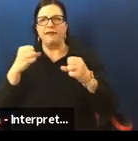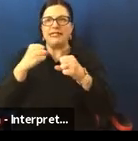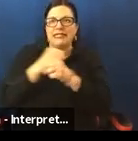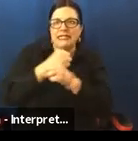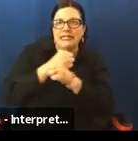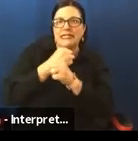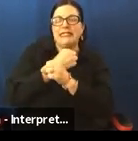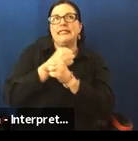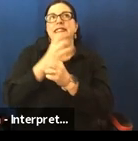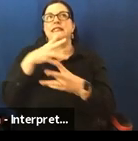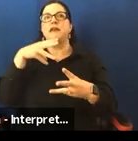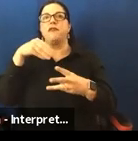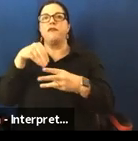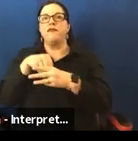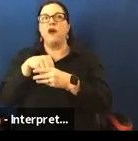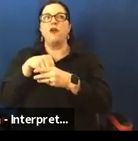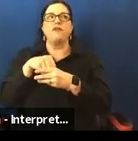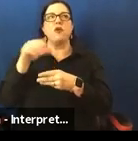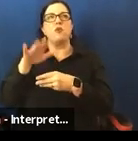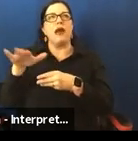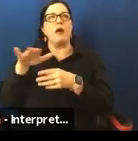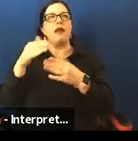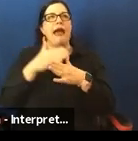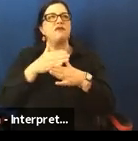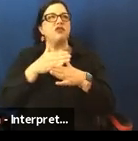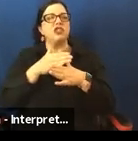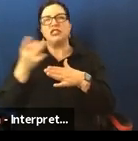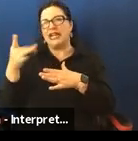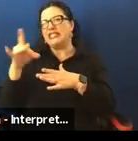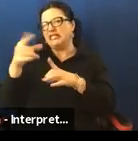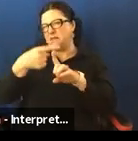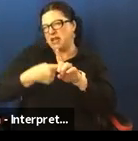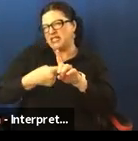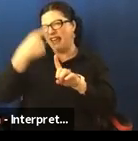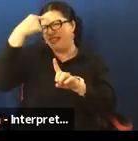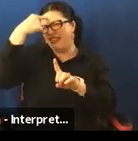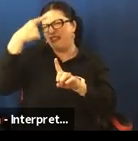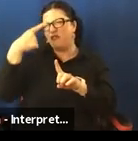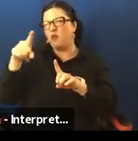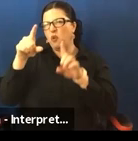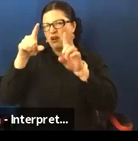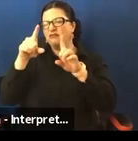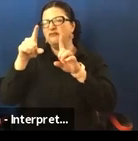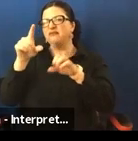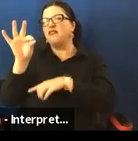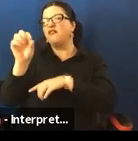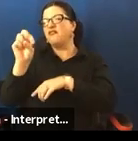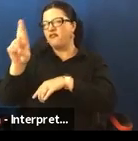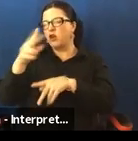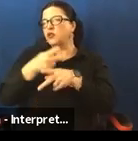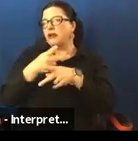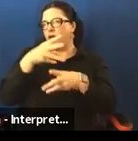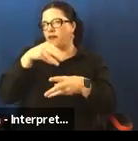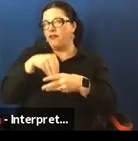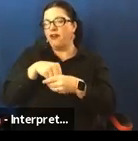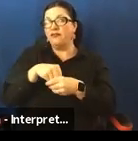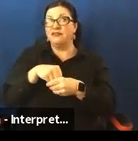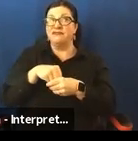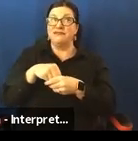Jason Williams: And so that kind of tells you if and here's the thing, too, is that it's a it's such a huge variety of situations and ages.